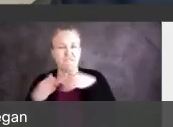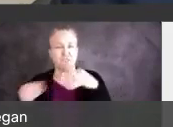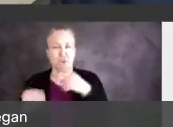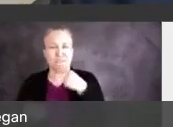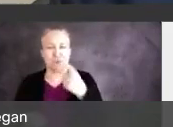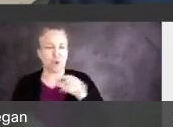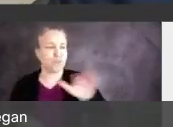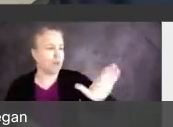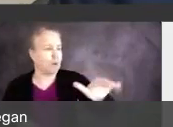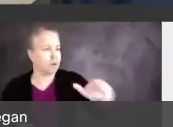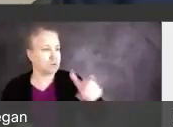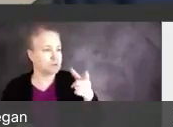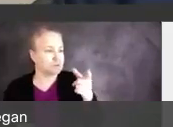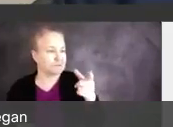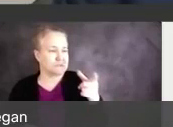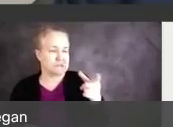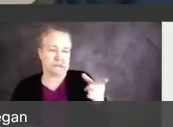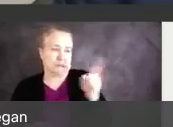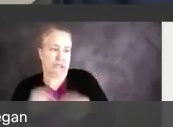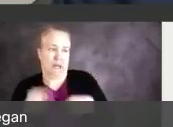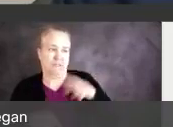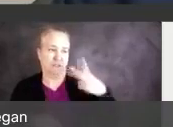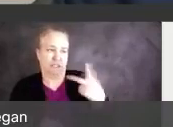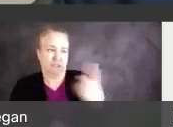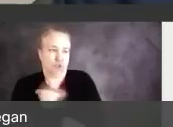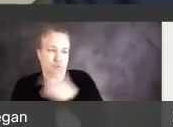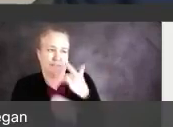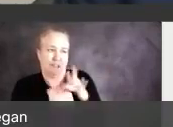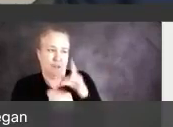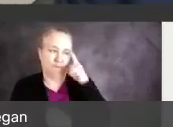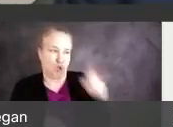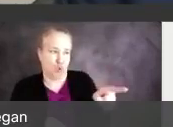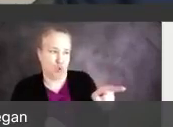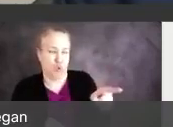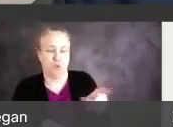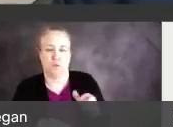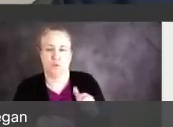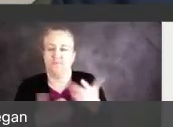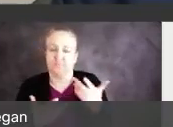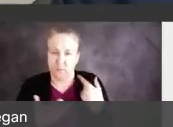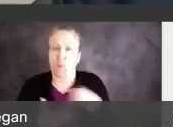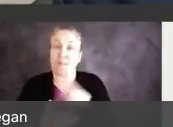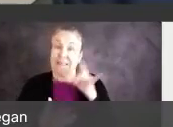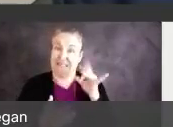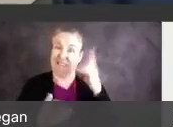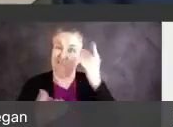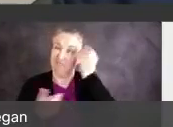would not have a second dose available to them. We did communicate this to the state. We were, as much